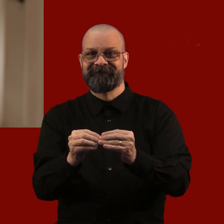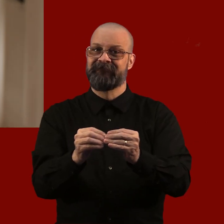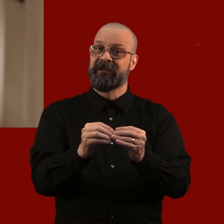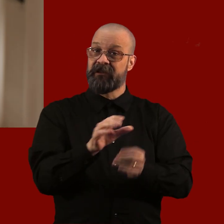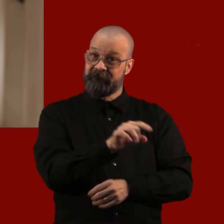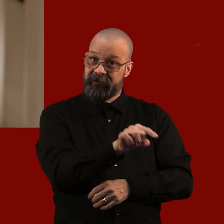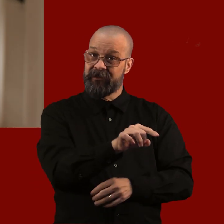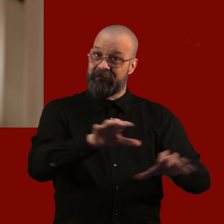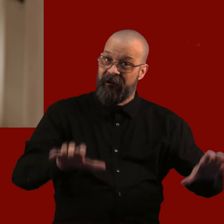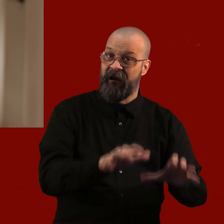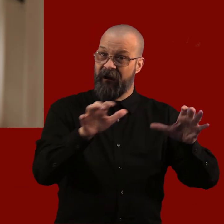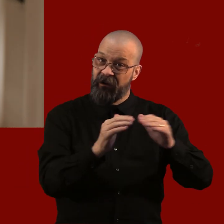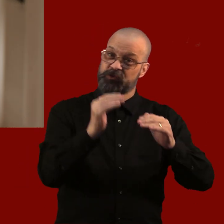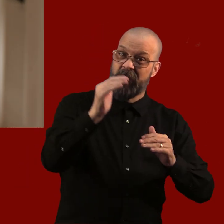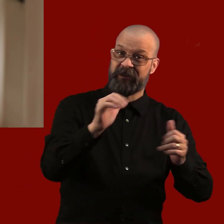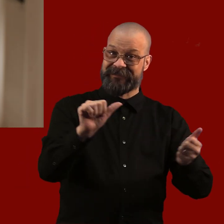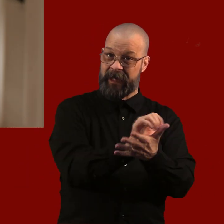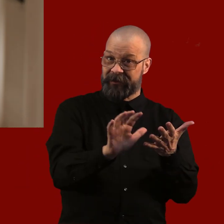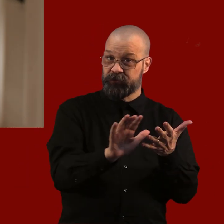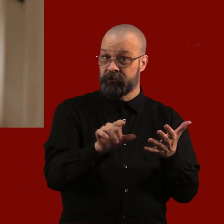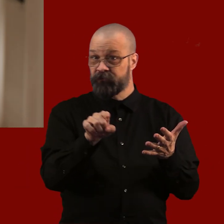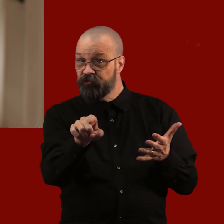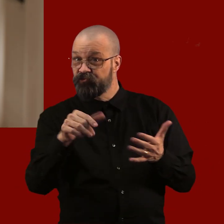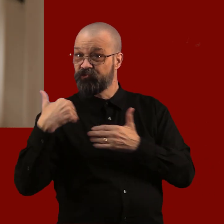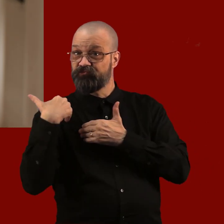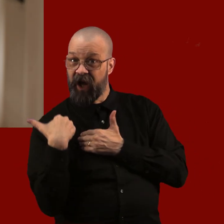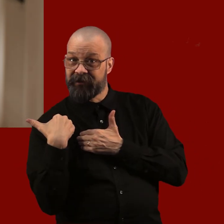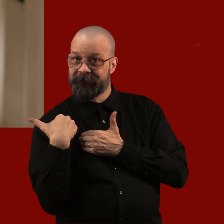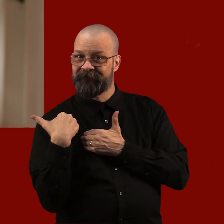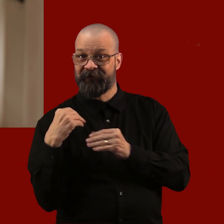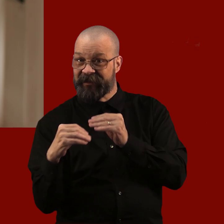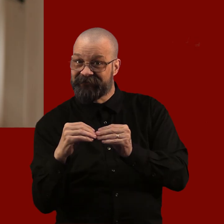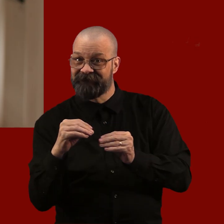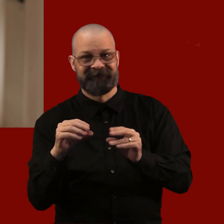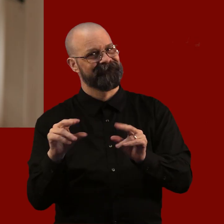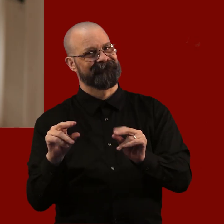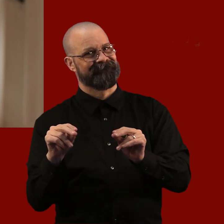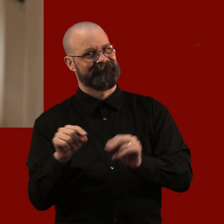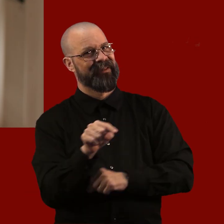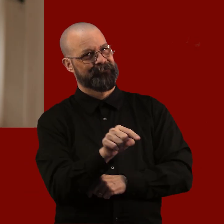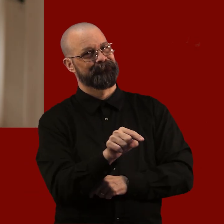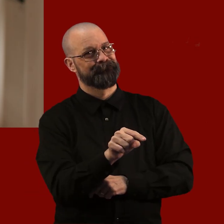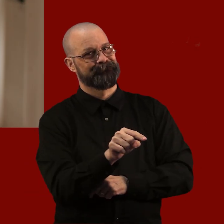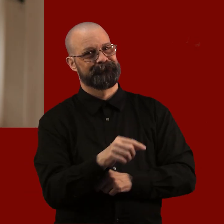and tear, your tenant is responsible. This can include damage caused by activities such as leaving windows and doors open,